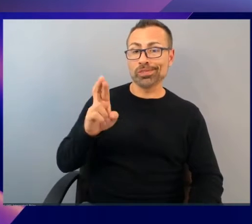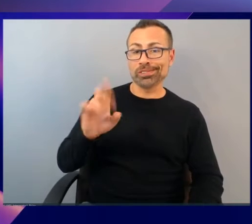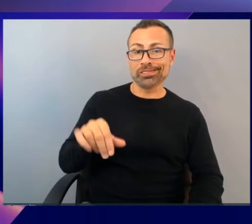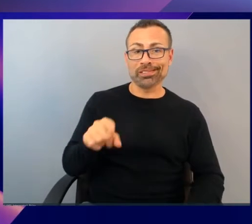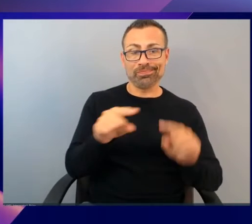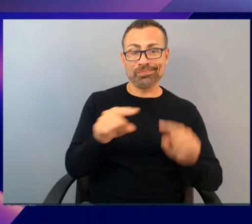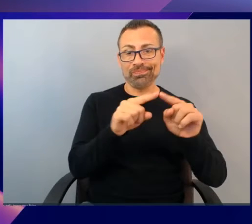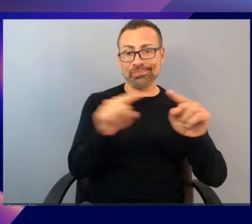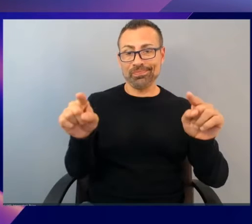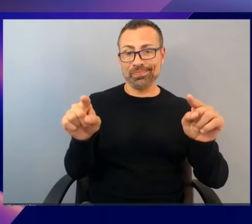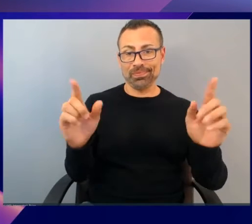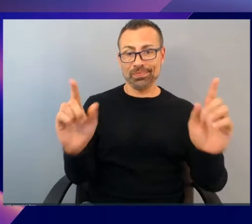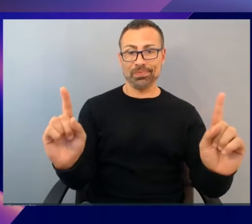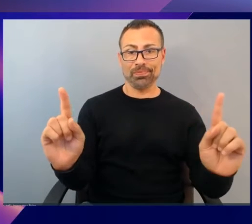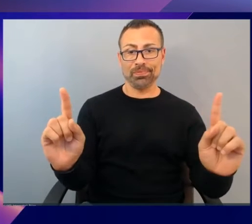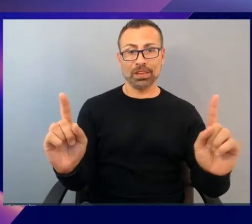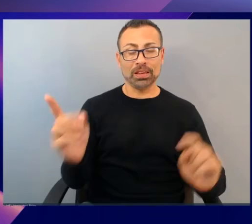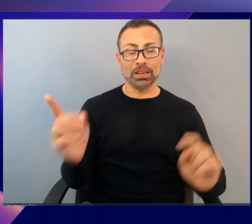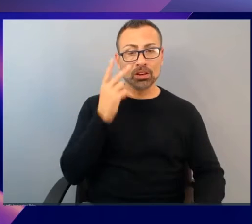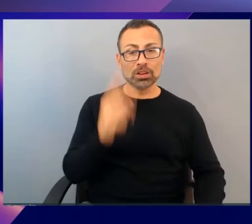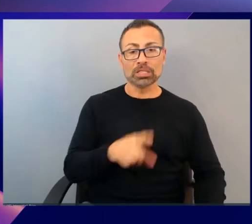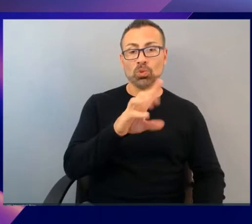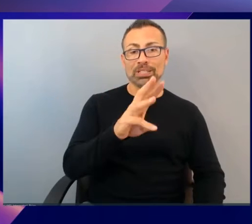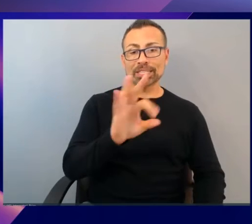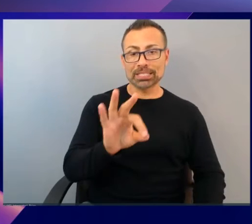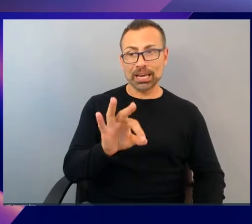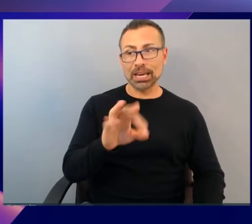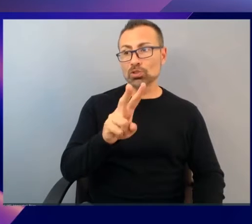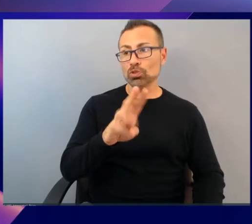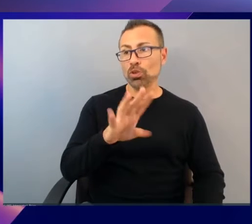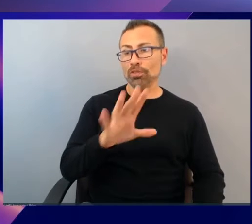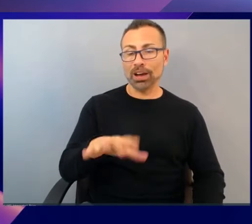you see here 169.254.169.254? Right. - So we see